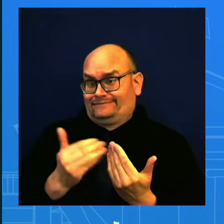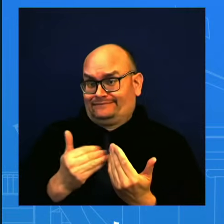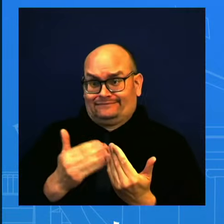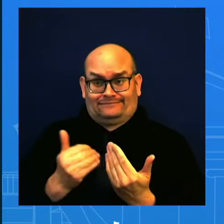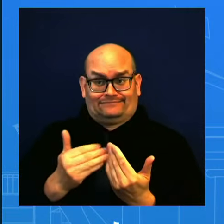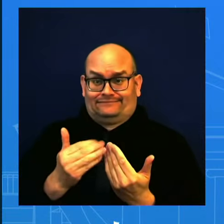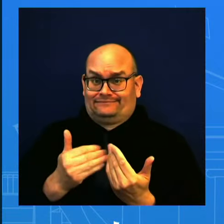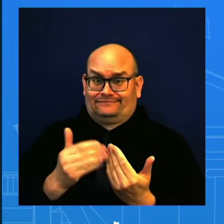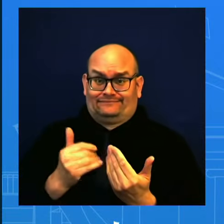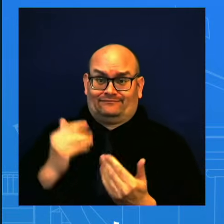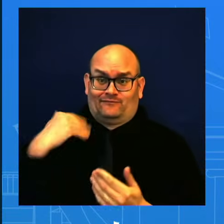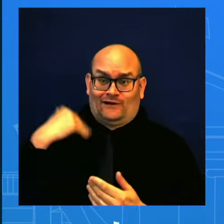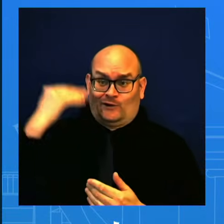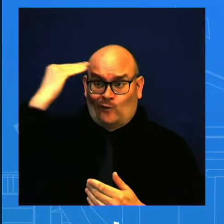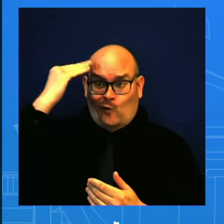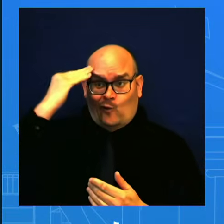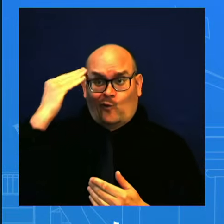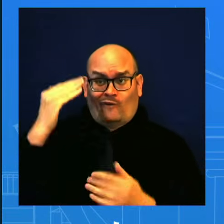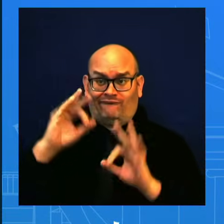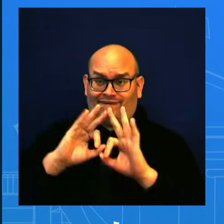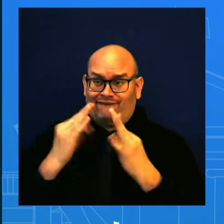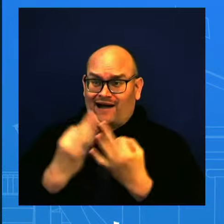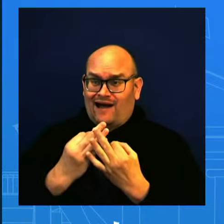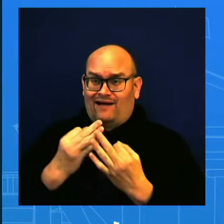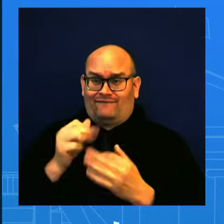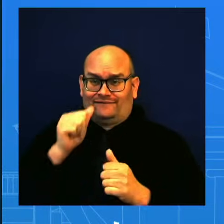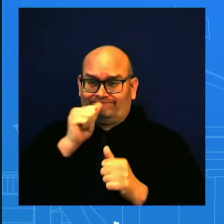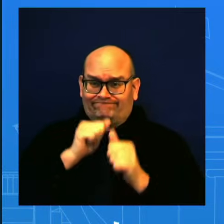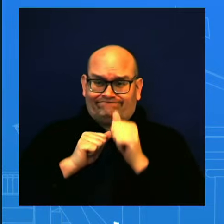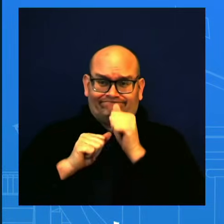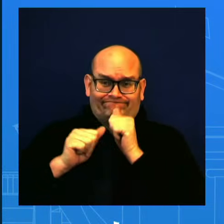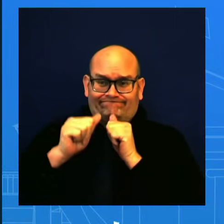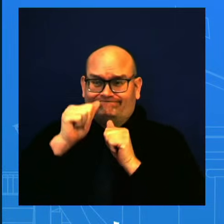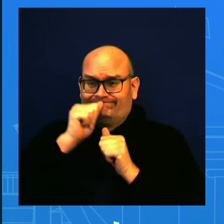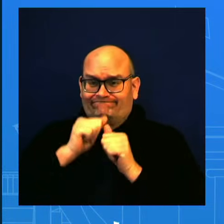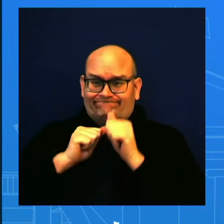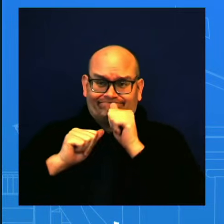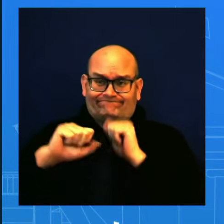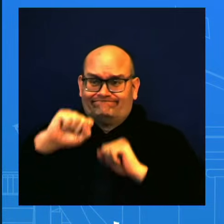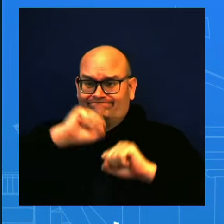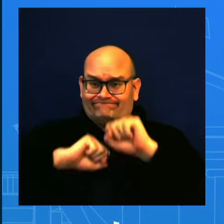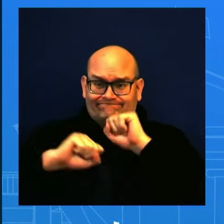In the last hour, the Justice Department announced that a Pakistani man with ties to Iran